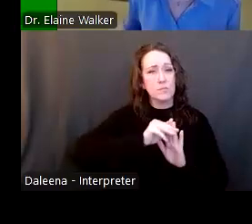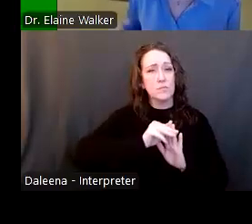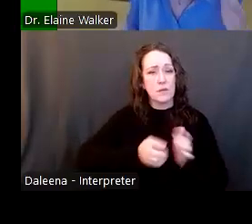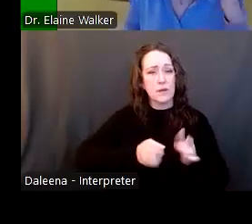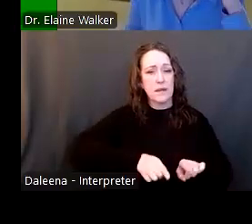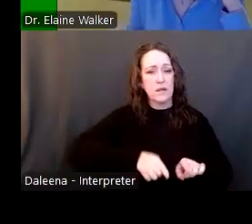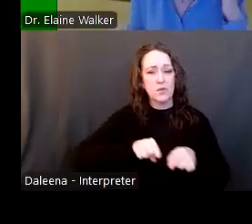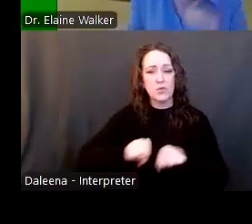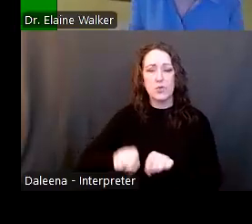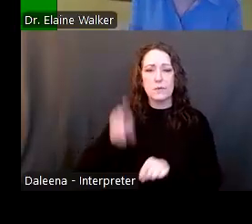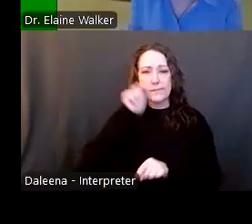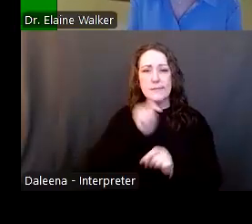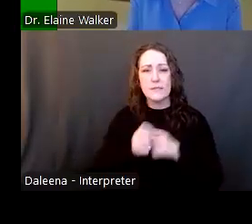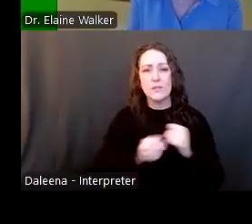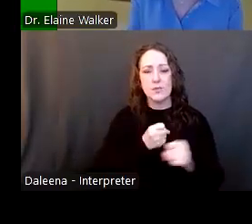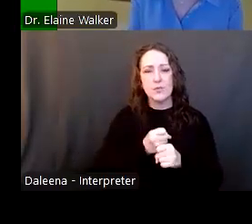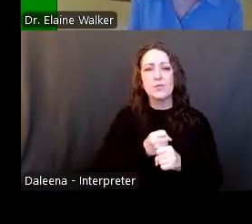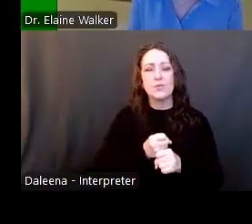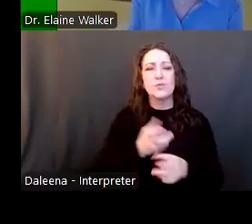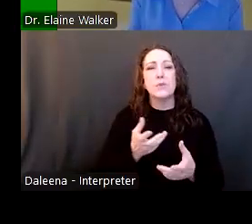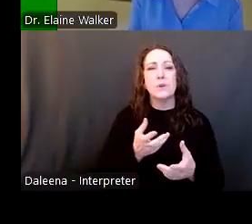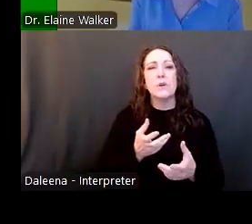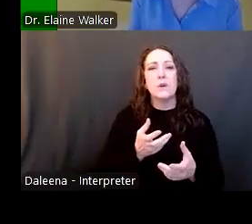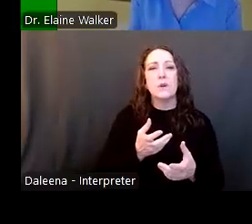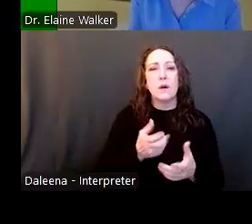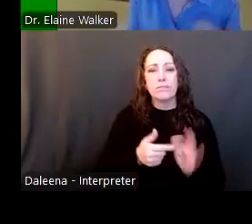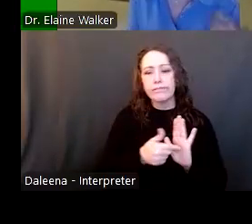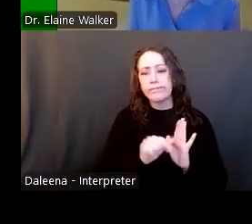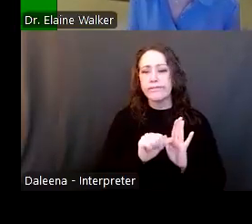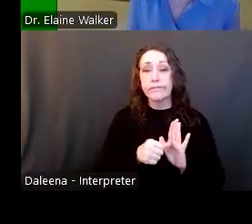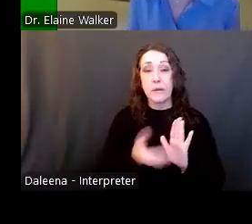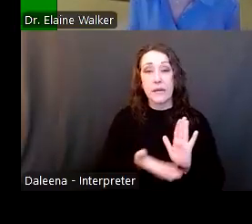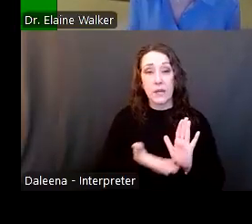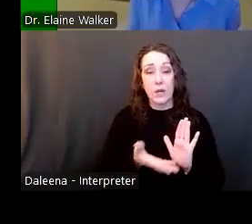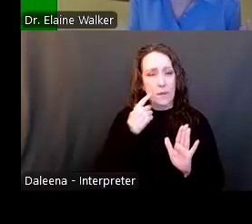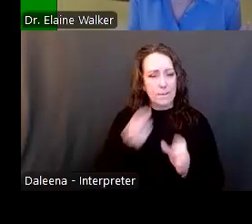adolescence and one that I'd like to highlight here because I'll be getting back back to that